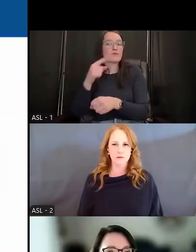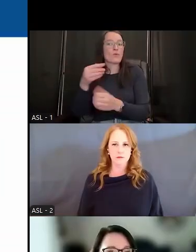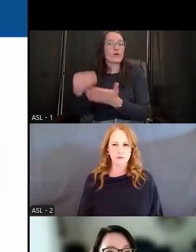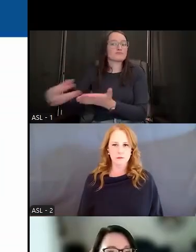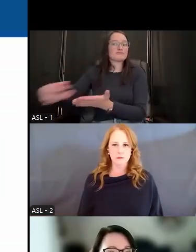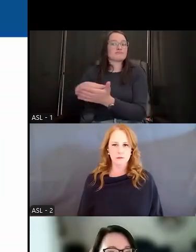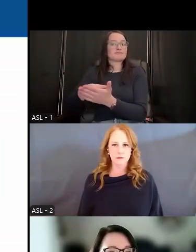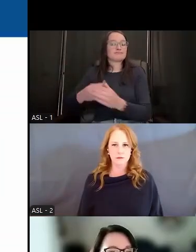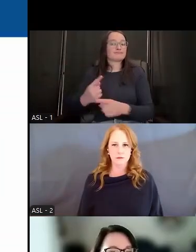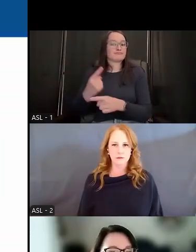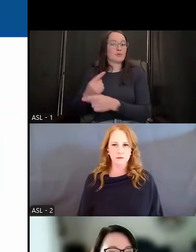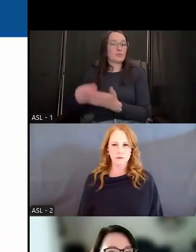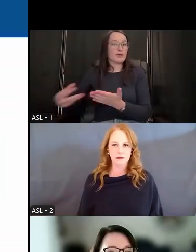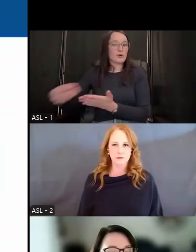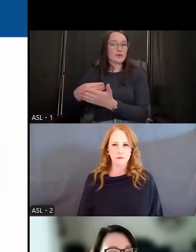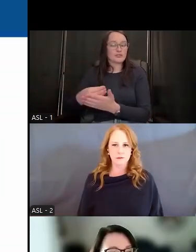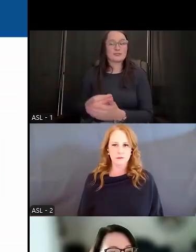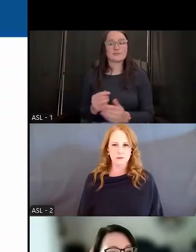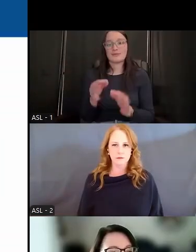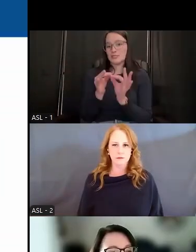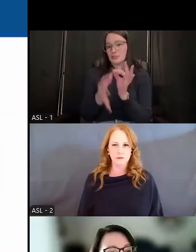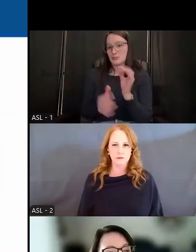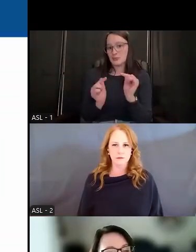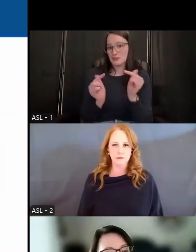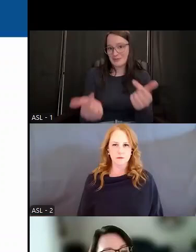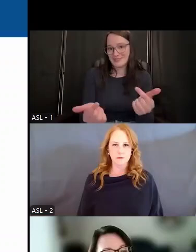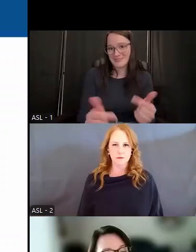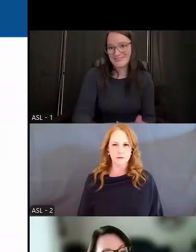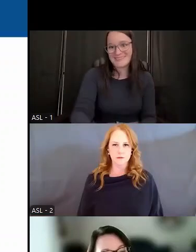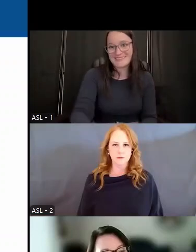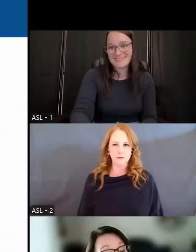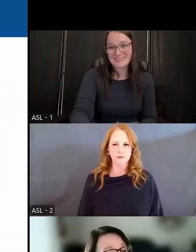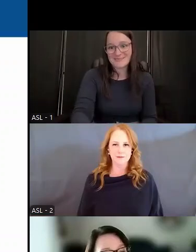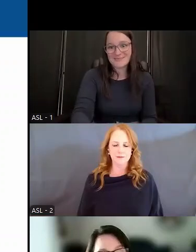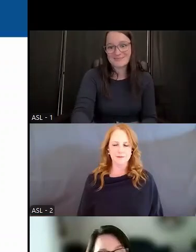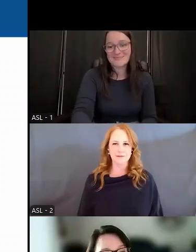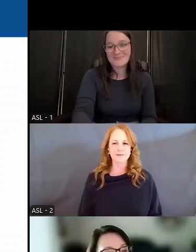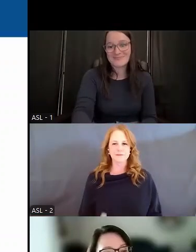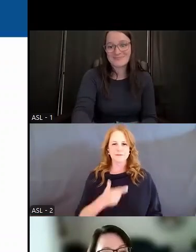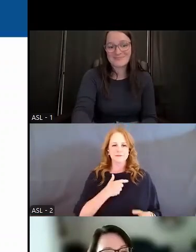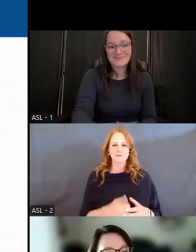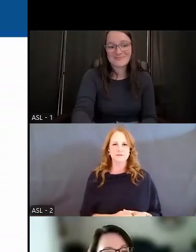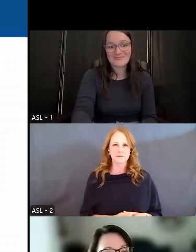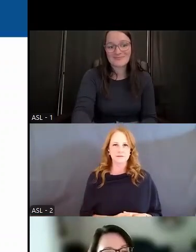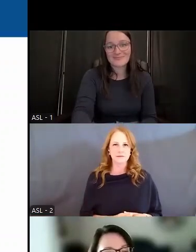disabilities administration carried forth and um they asked for technical assistance,